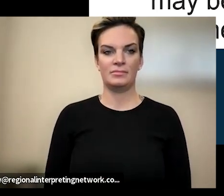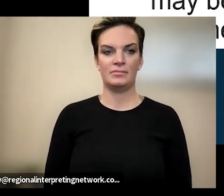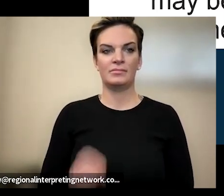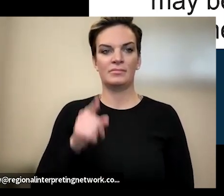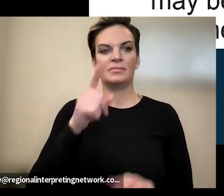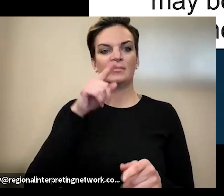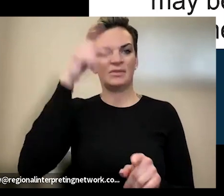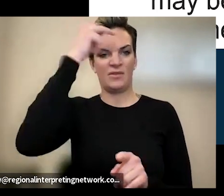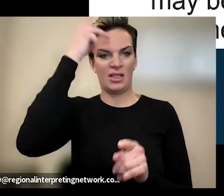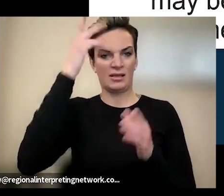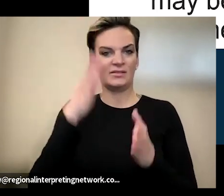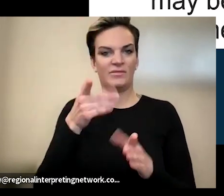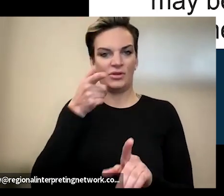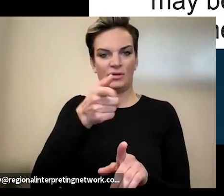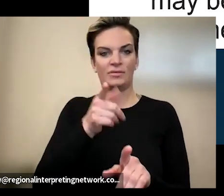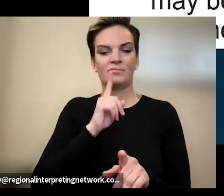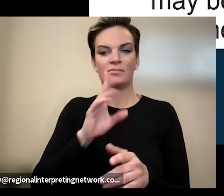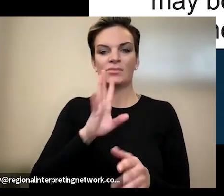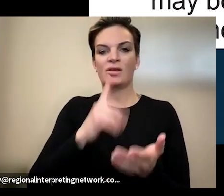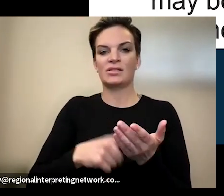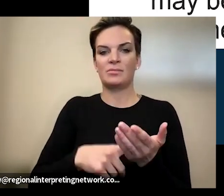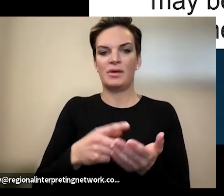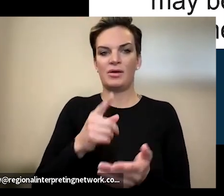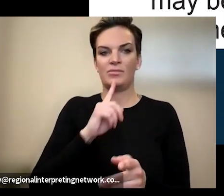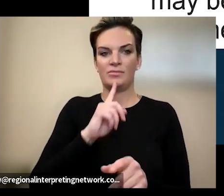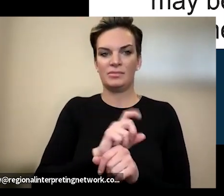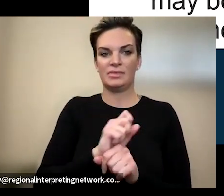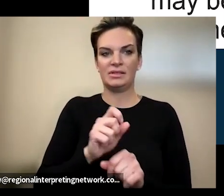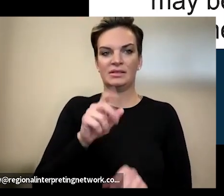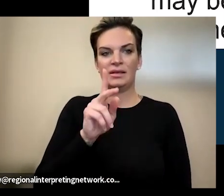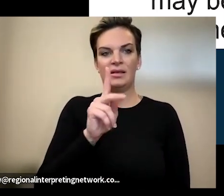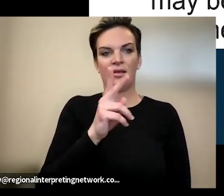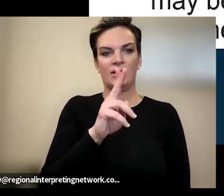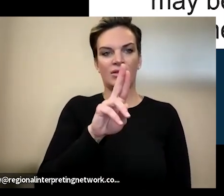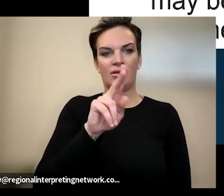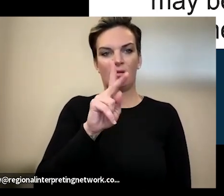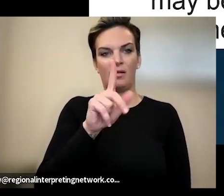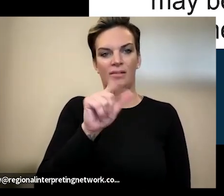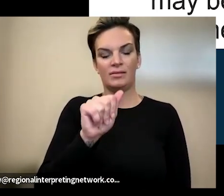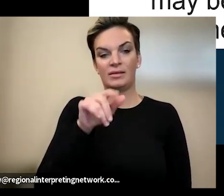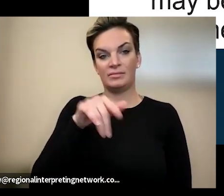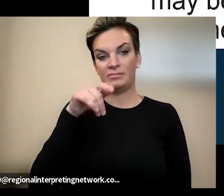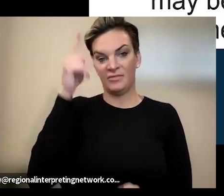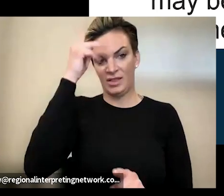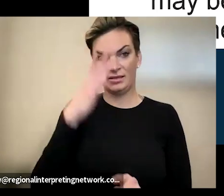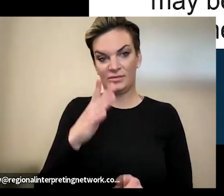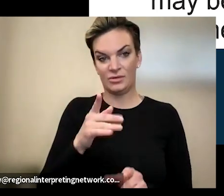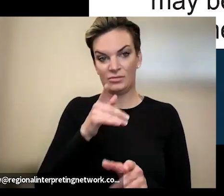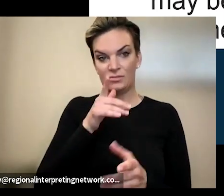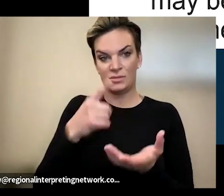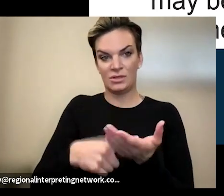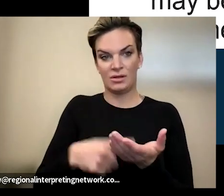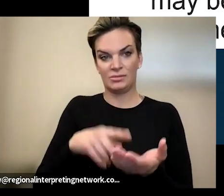gets into feminist approaches to bioethics and the importance of um a more equitable dynamic